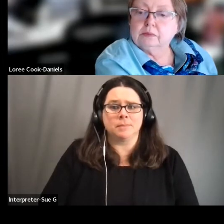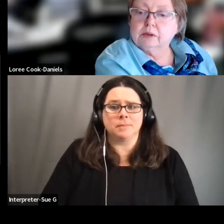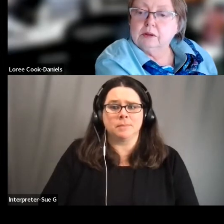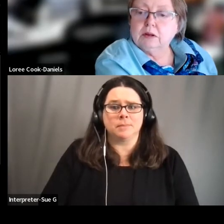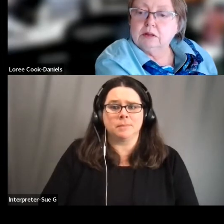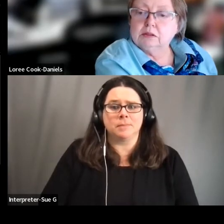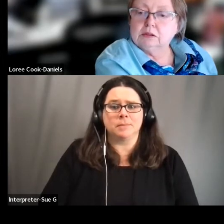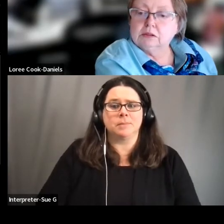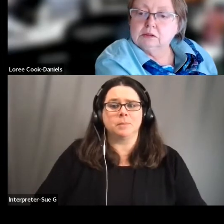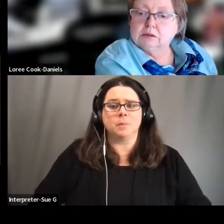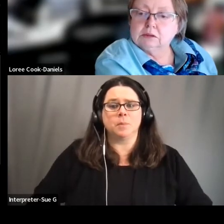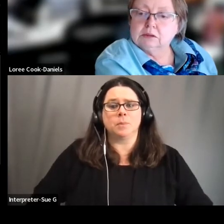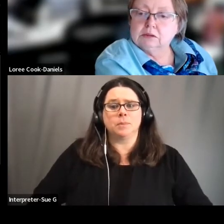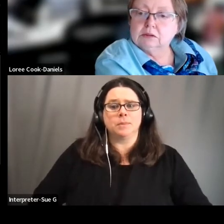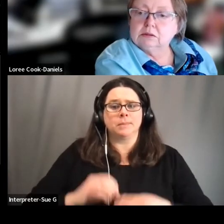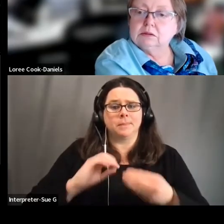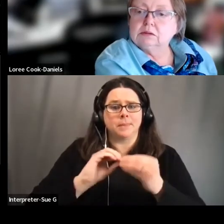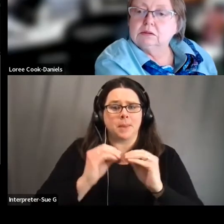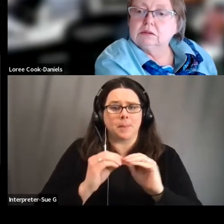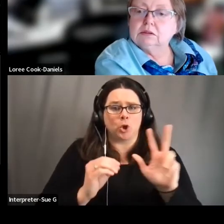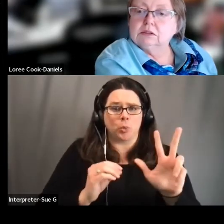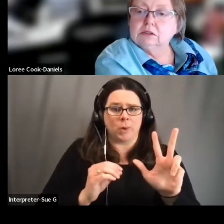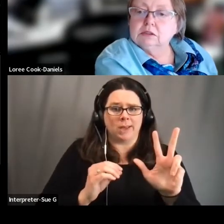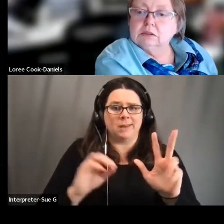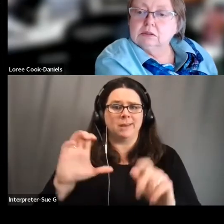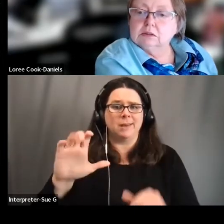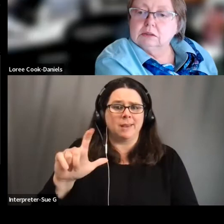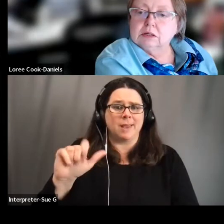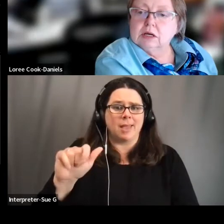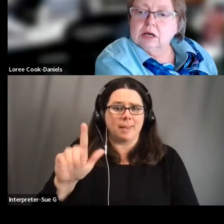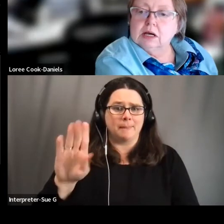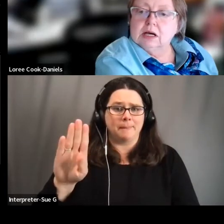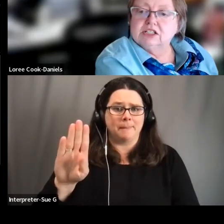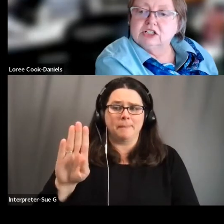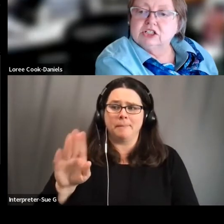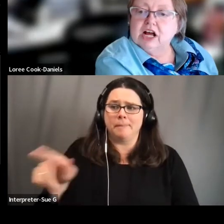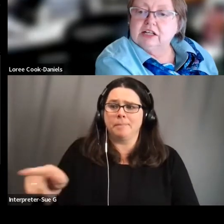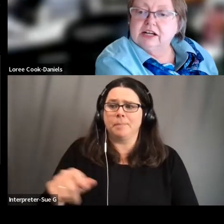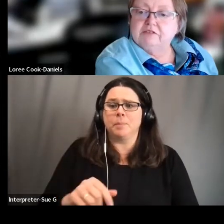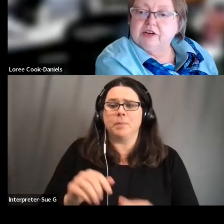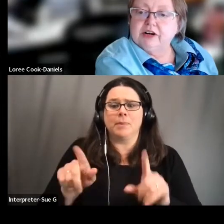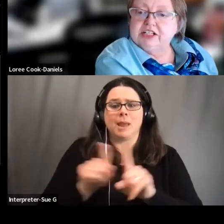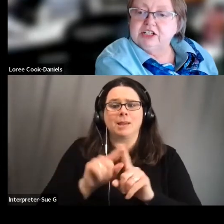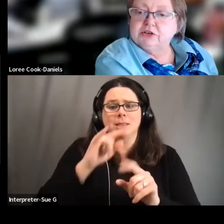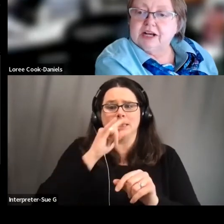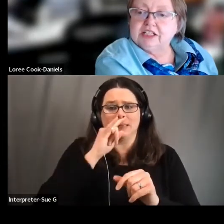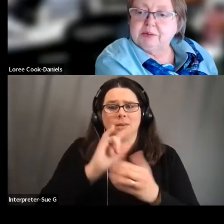Let's go to number three. Caleb, can you advance? As a child, I got very distressed